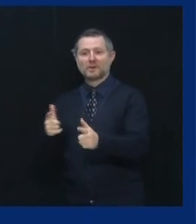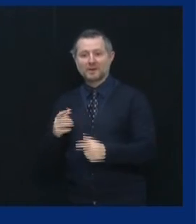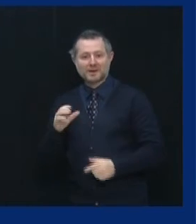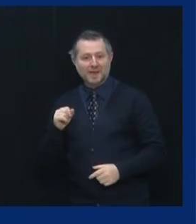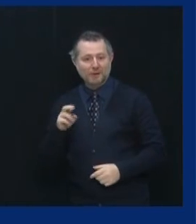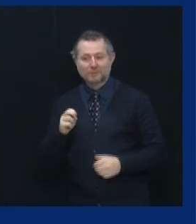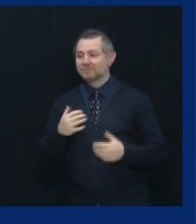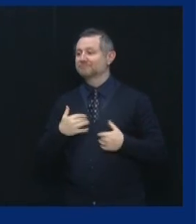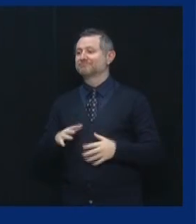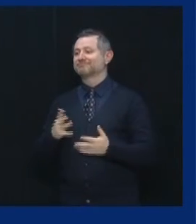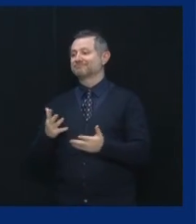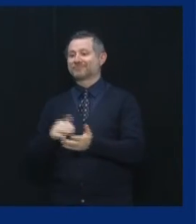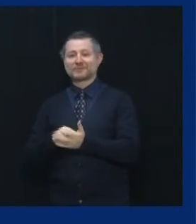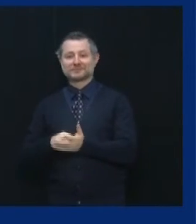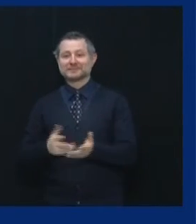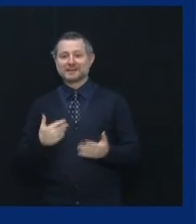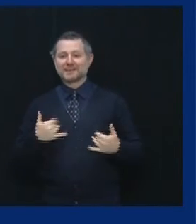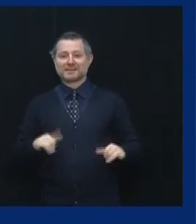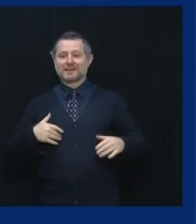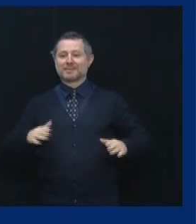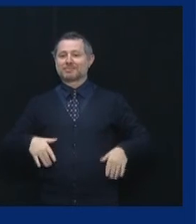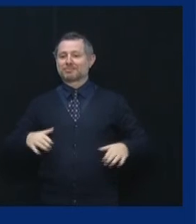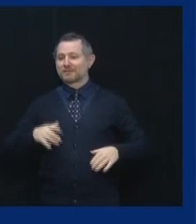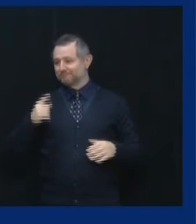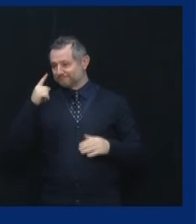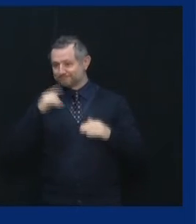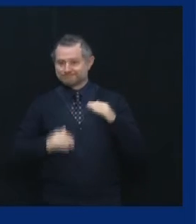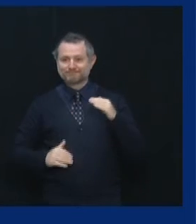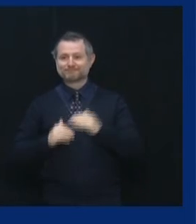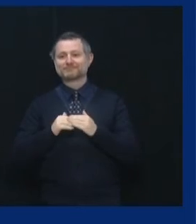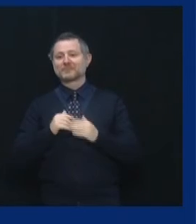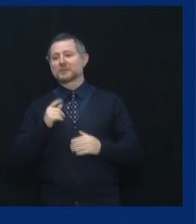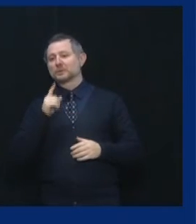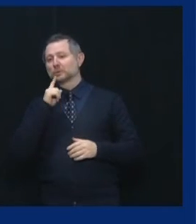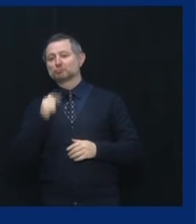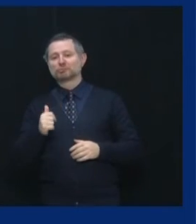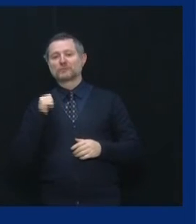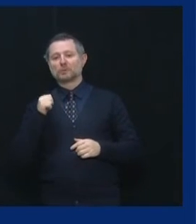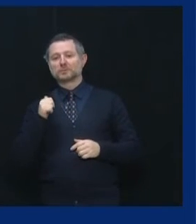WE DON'T HAVE ENOUGH TO DO THE